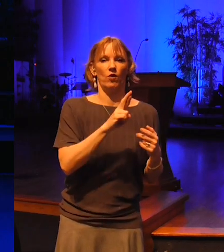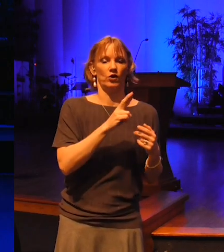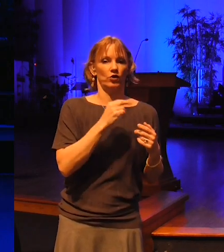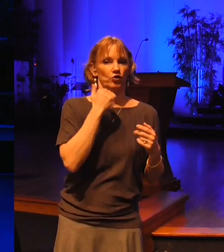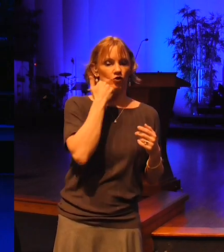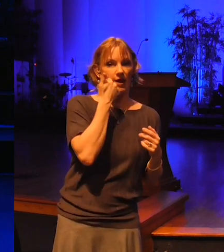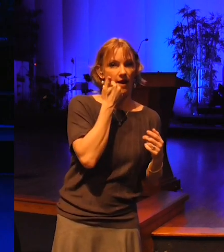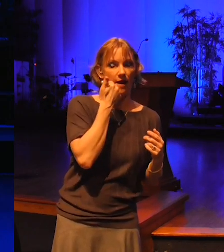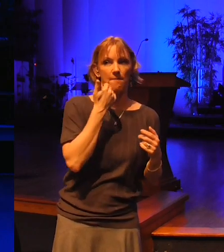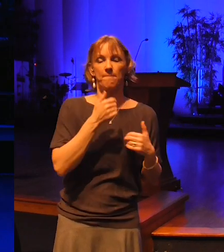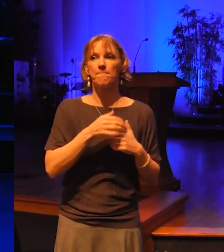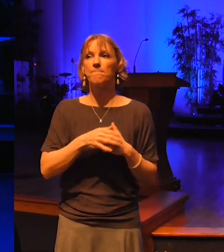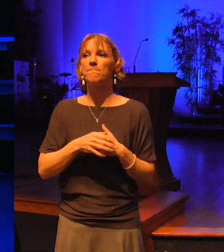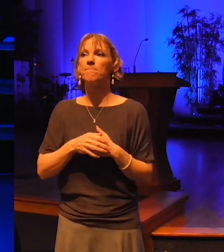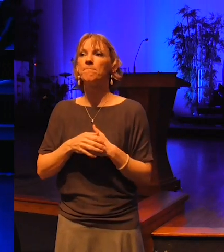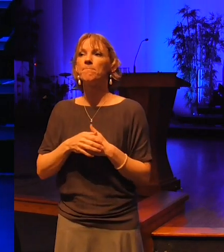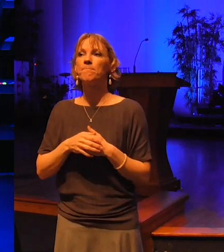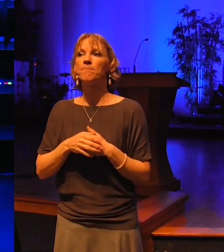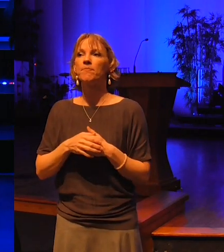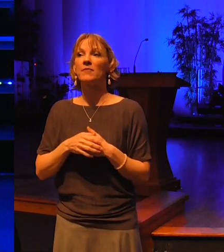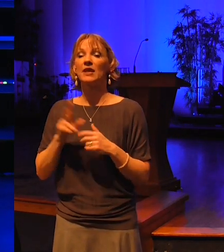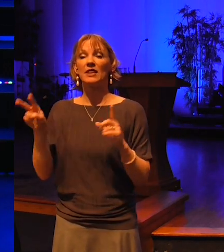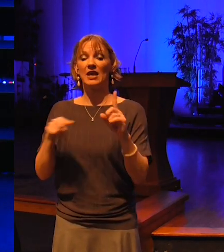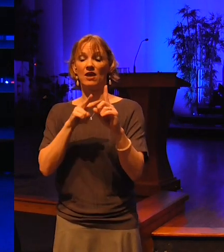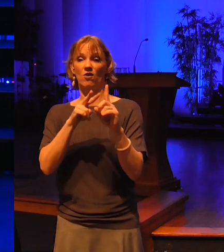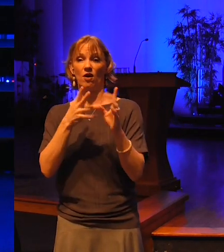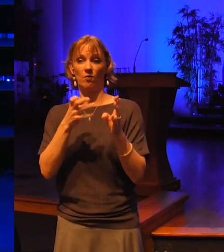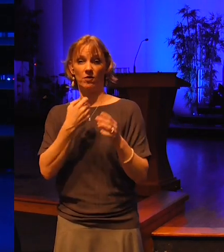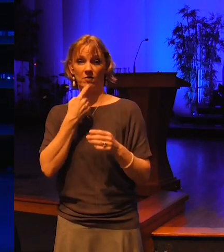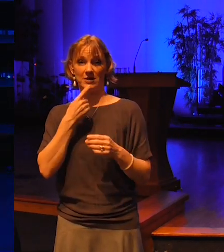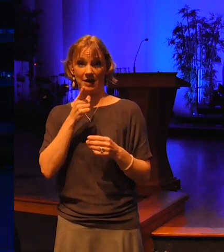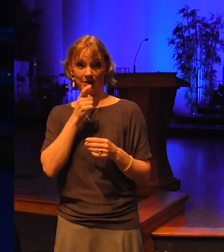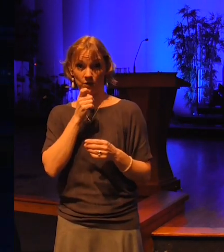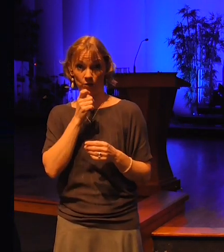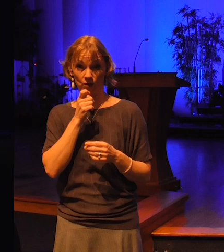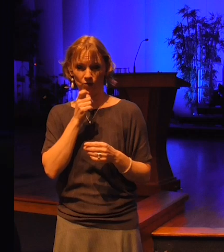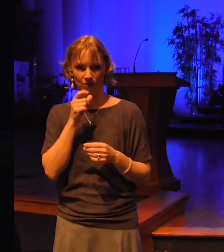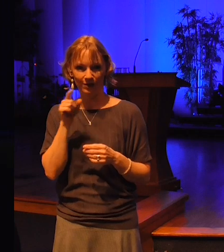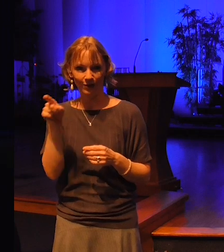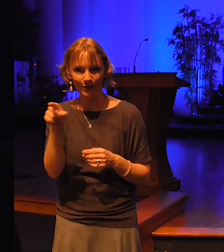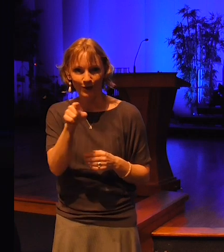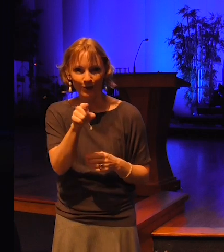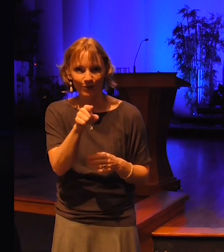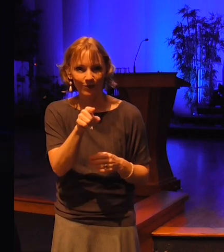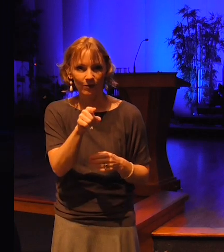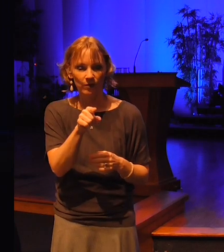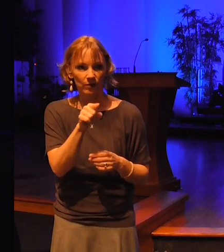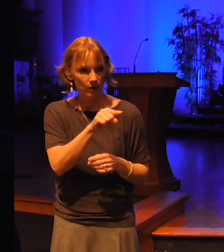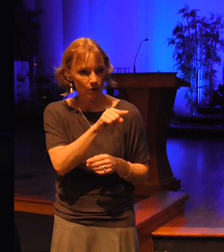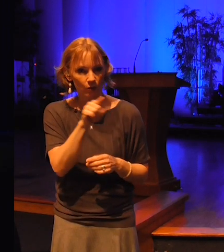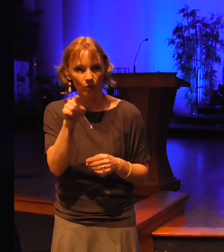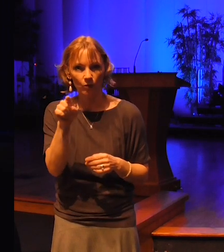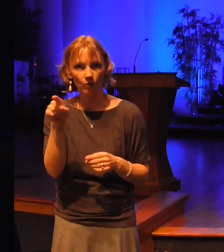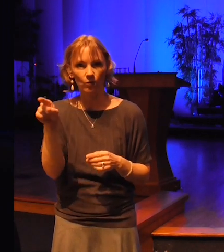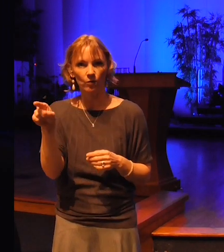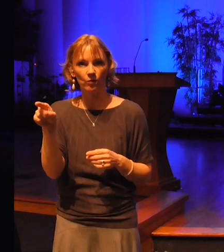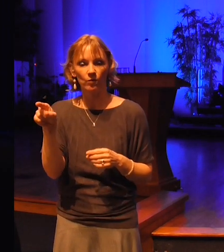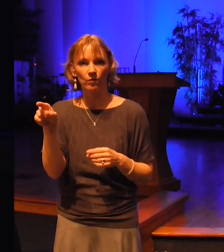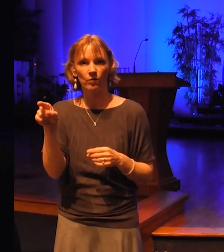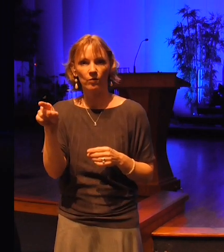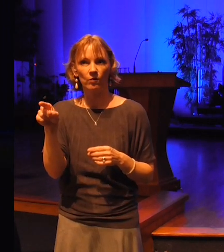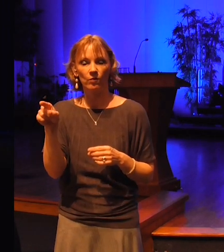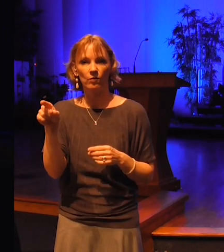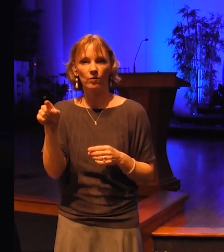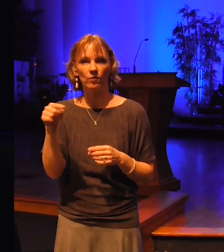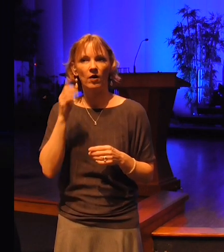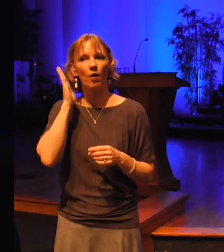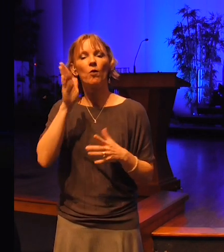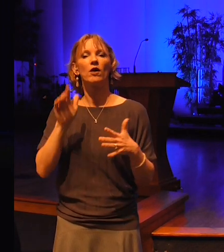and that hero I want to argue is you it's you i'm going to challenge you and say that you are